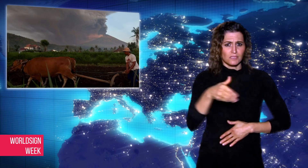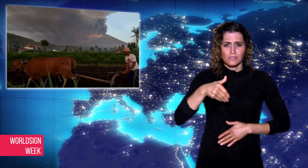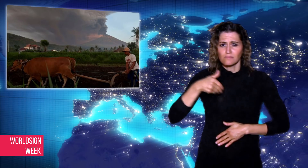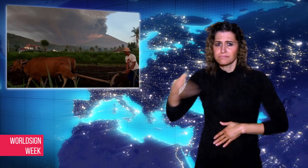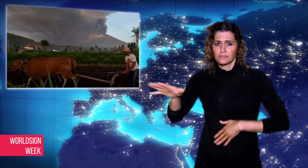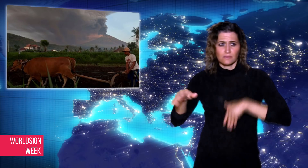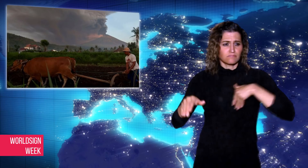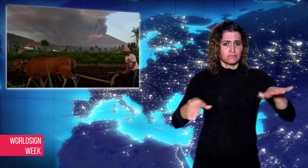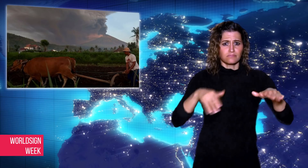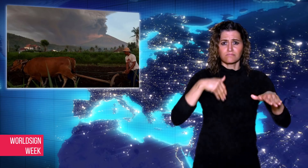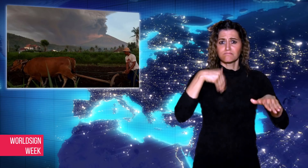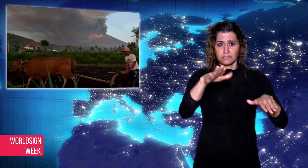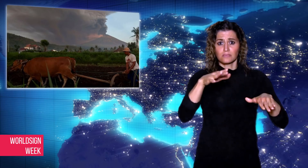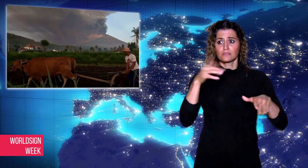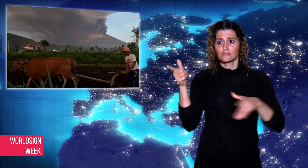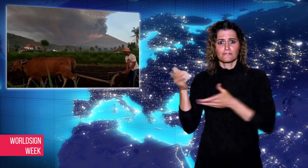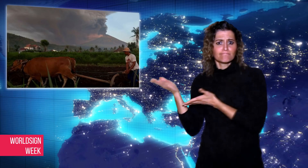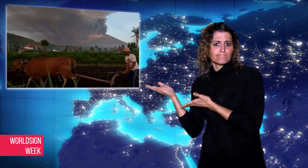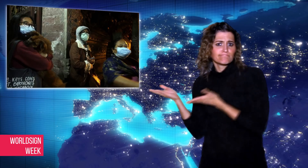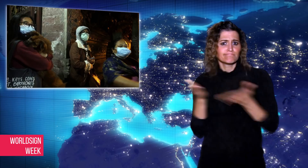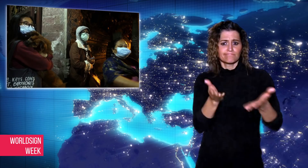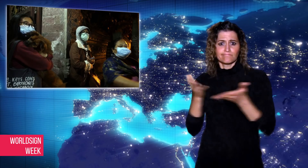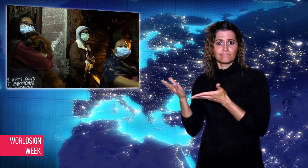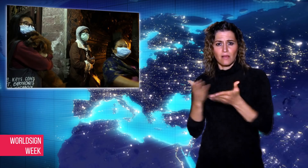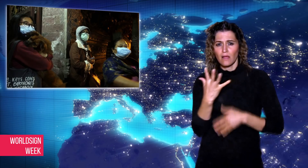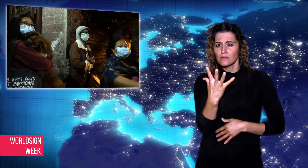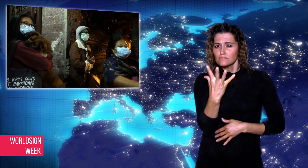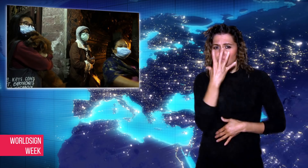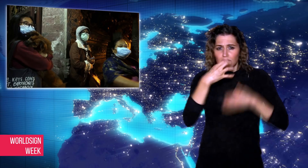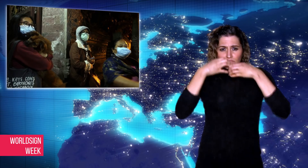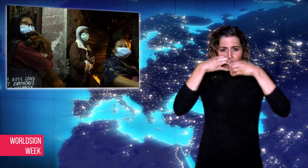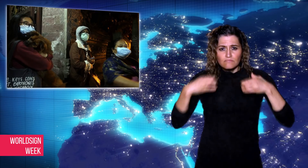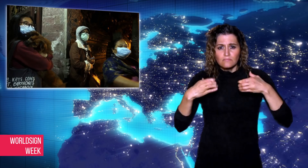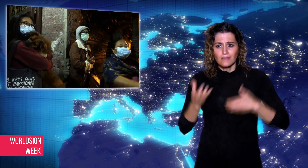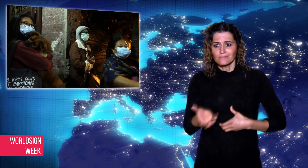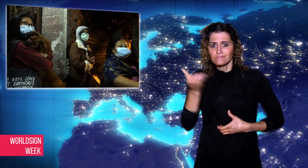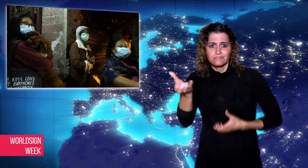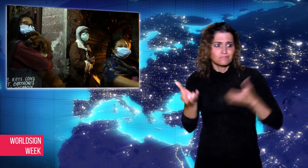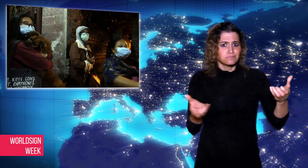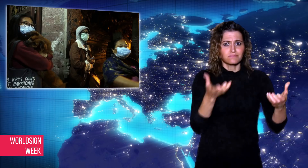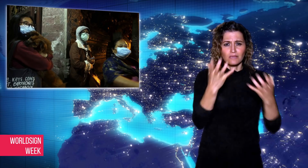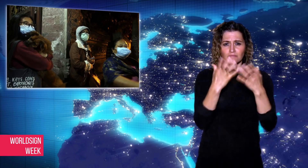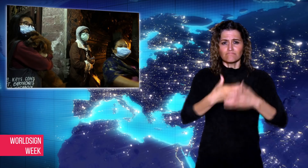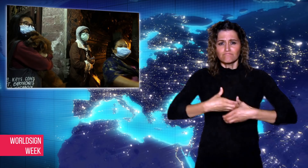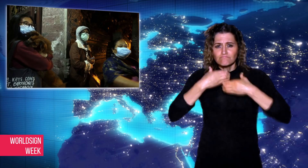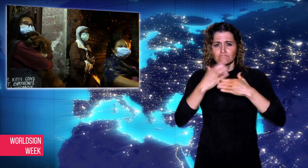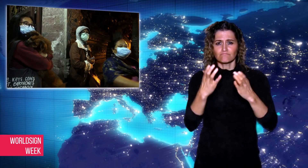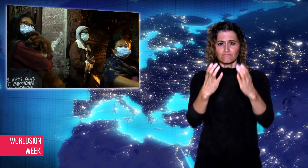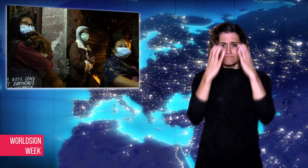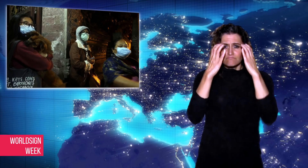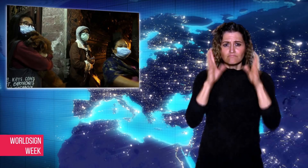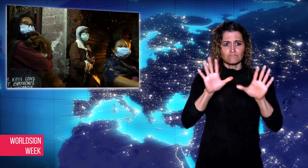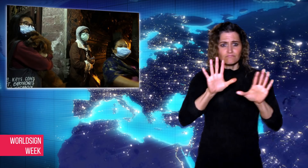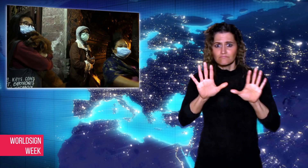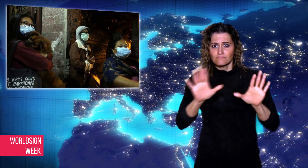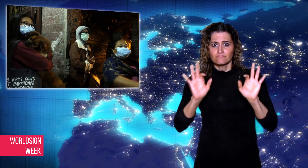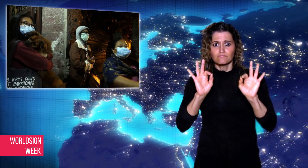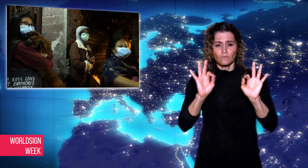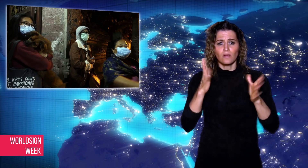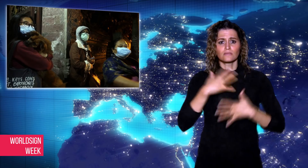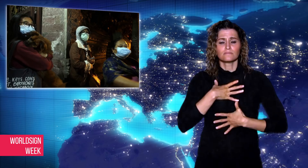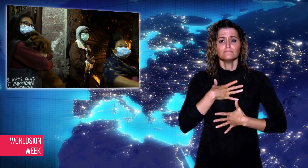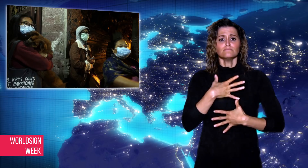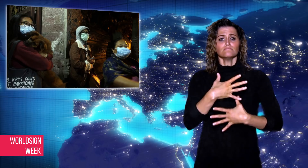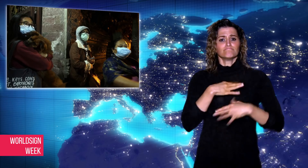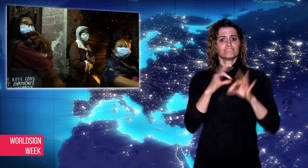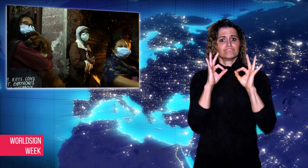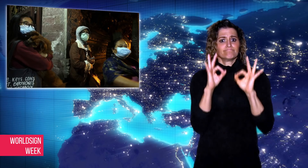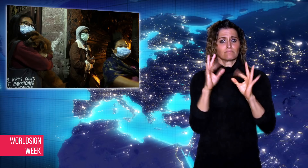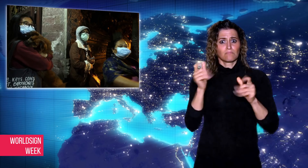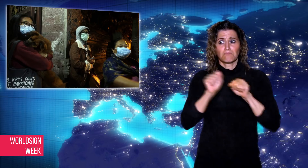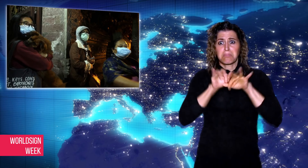Flights were cancelled because of